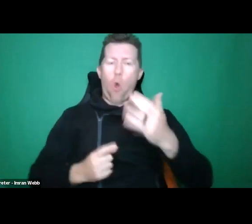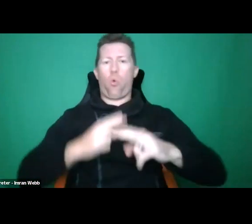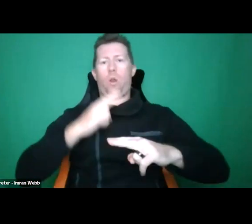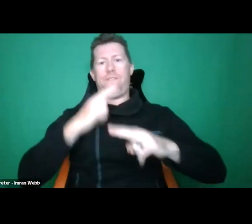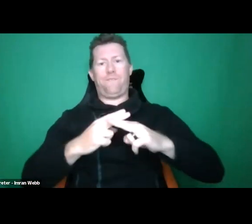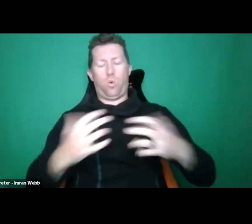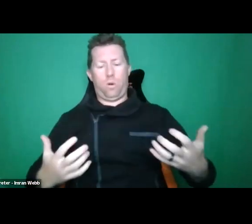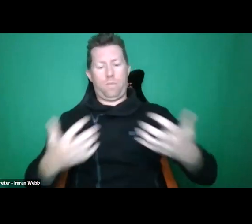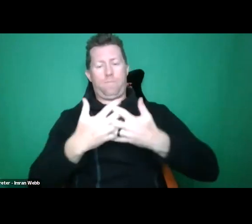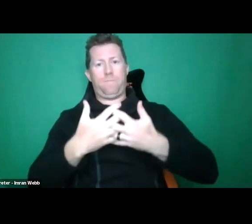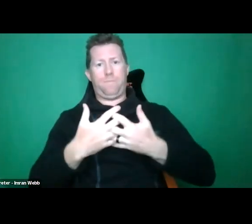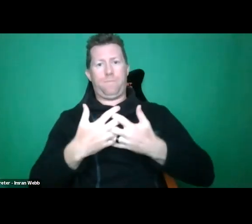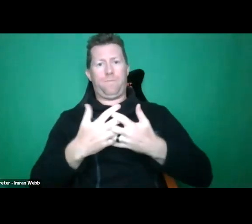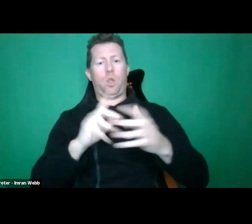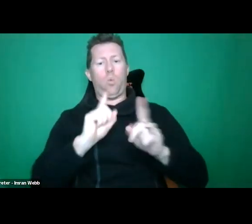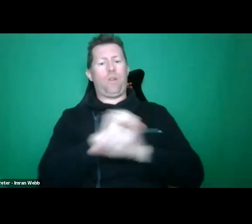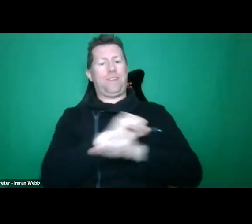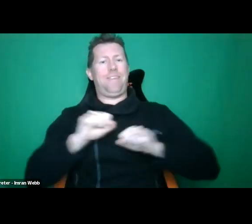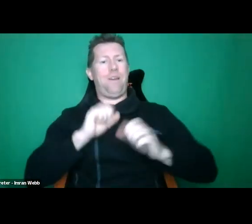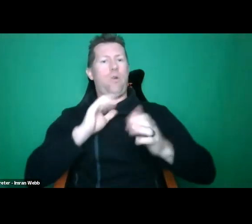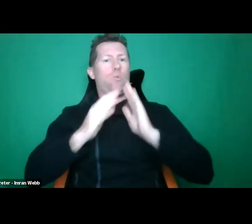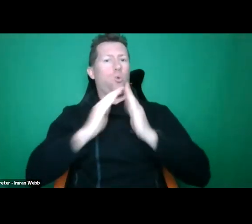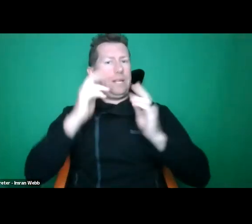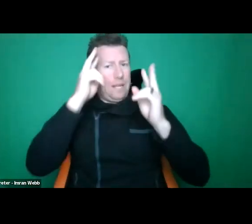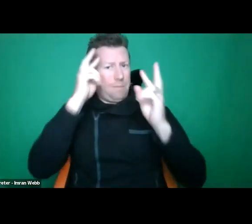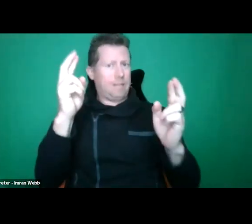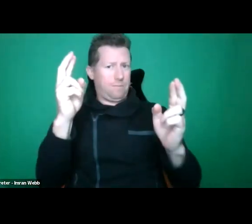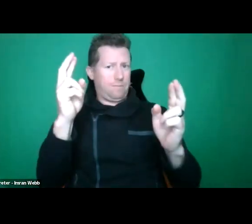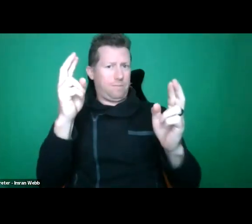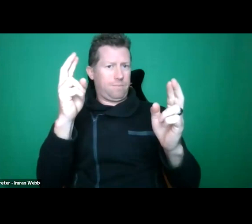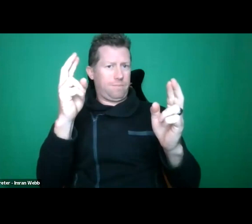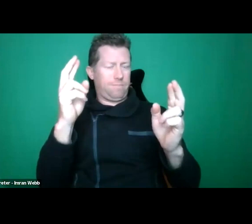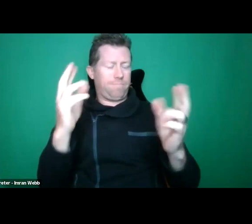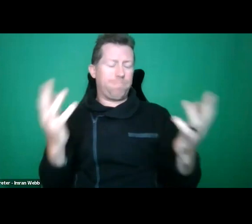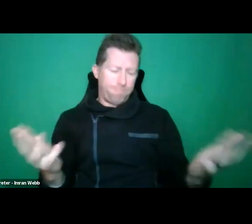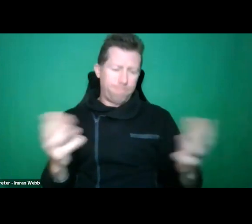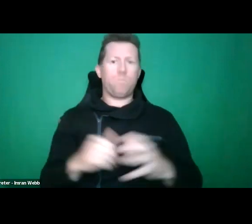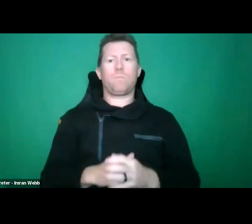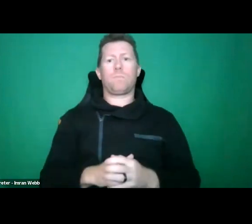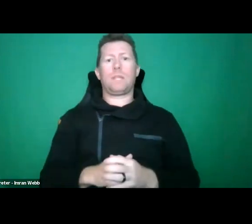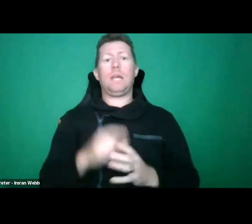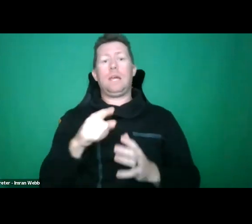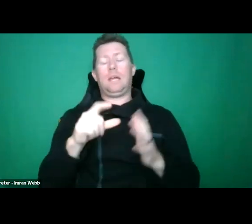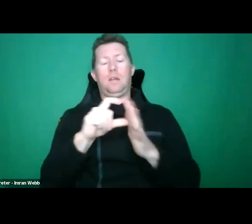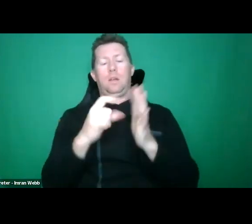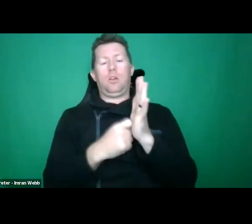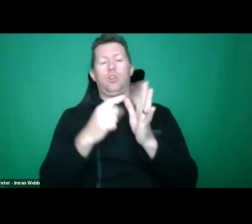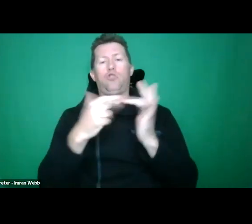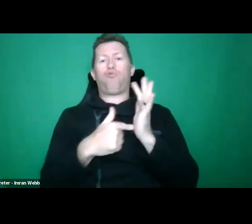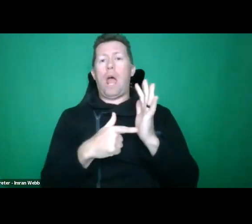with community expectations. In this regard, a draft charter was developed by the National Disability Data